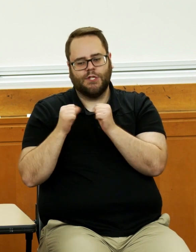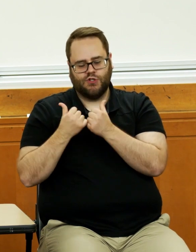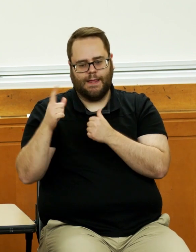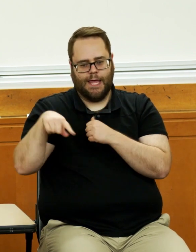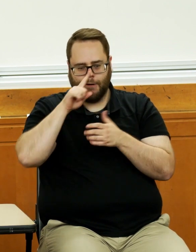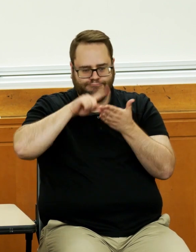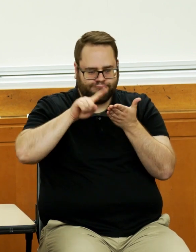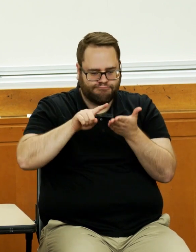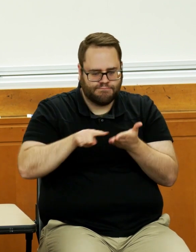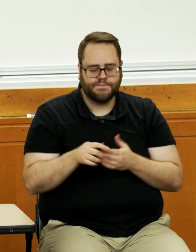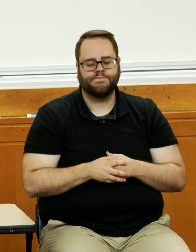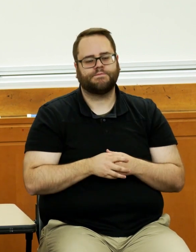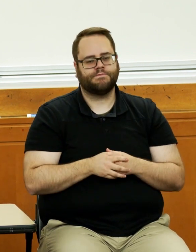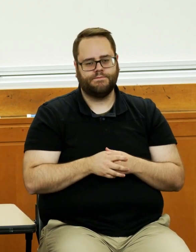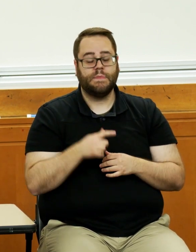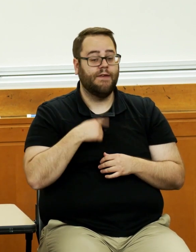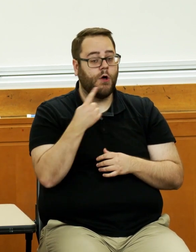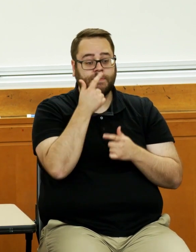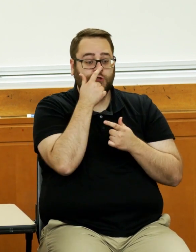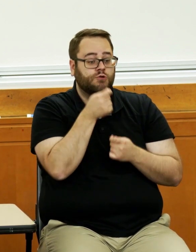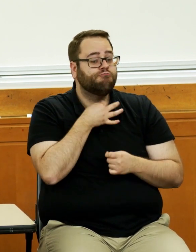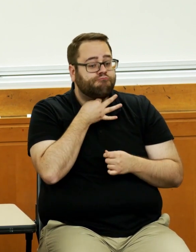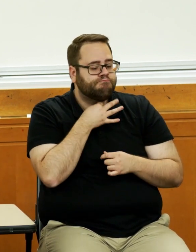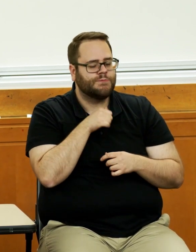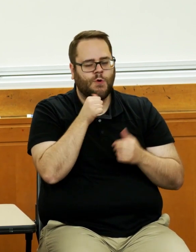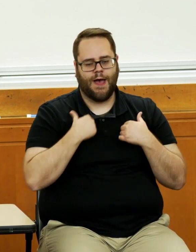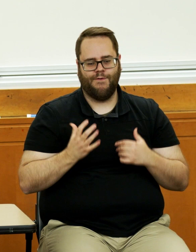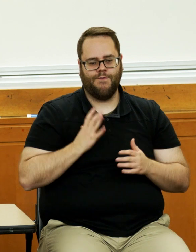Although I've always been interested in it, I didn't have a formal background in environmental